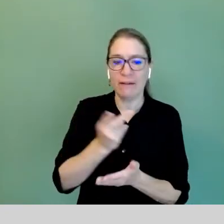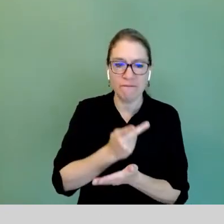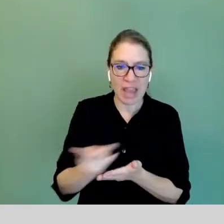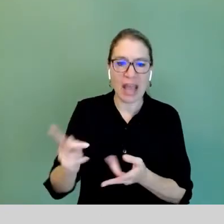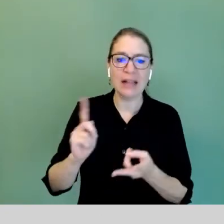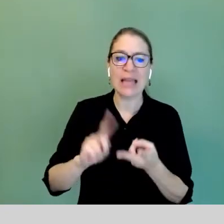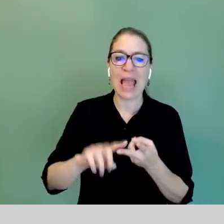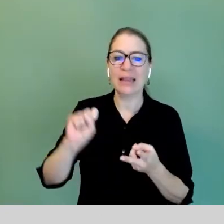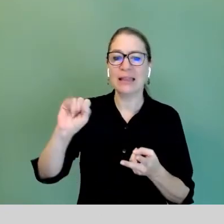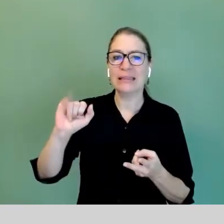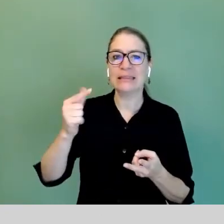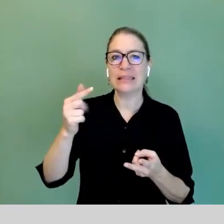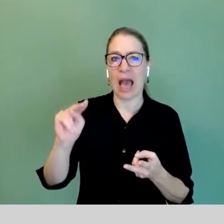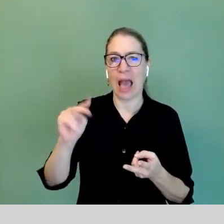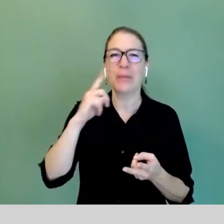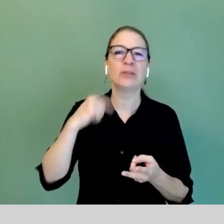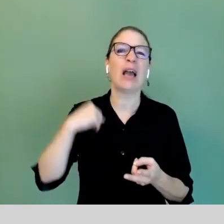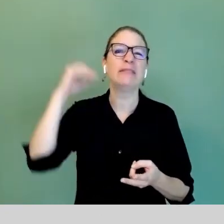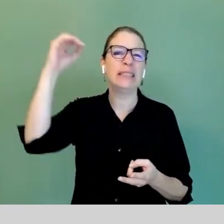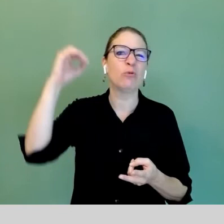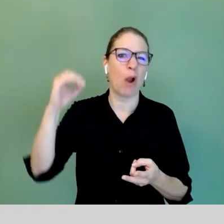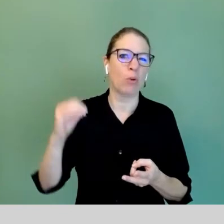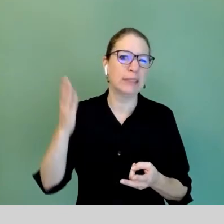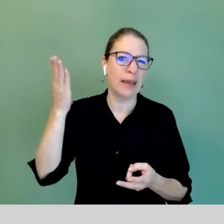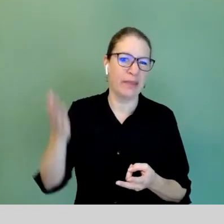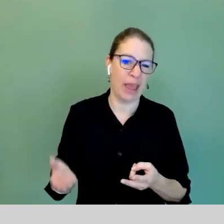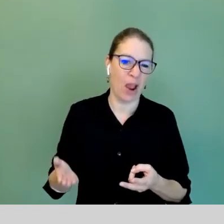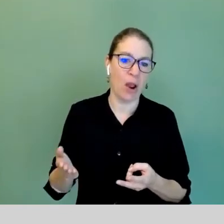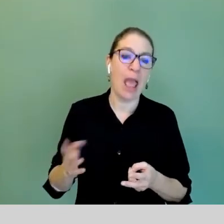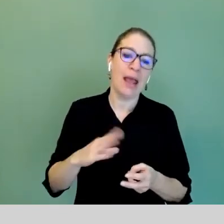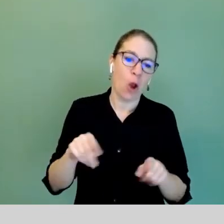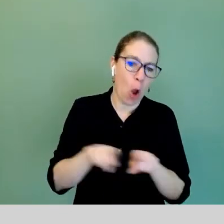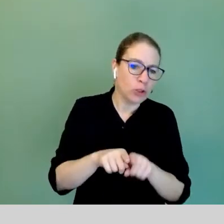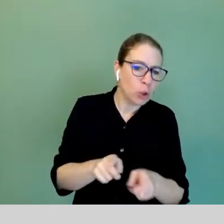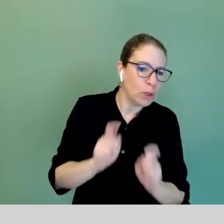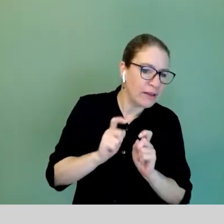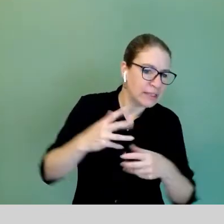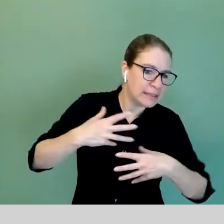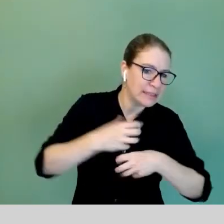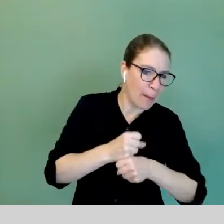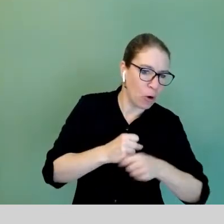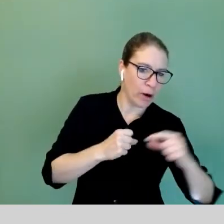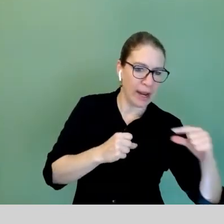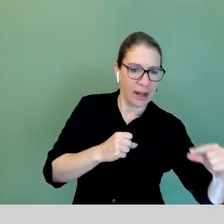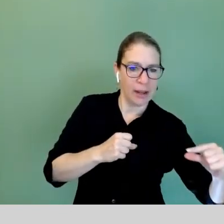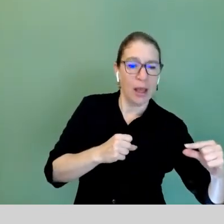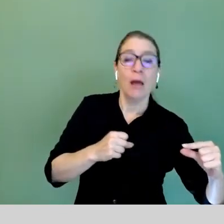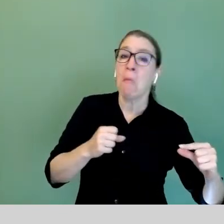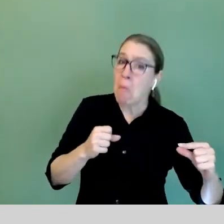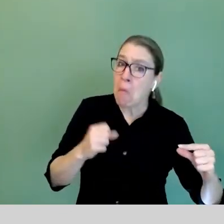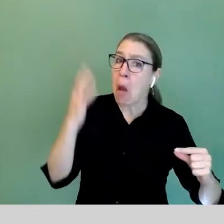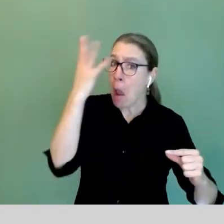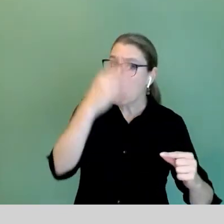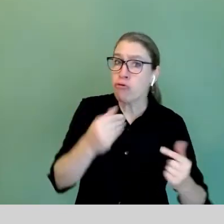and the sign too because we have some zeros in there. Okay. And it also gives us a summary here. So this is pretty straightforward to use